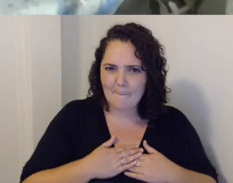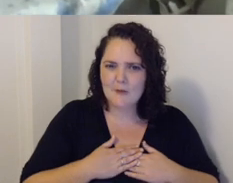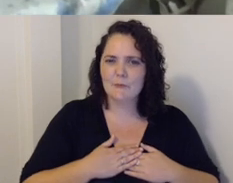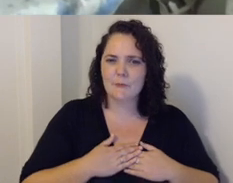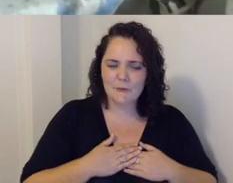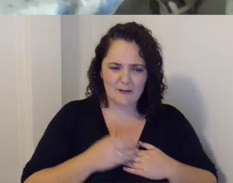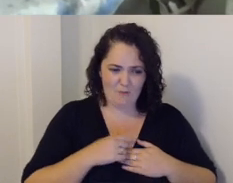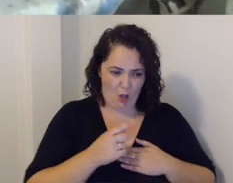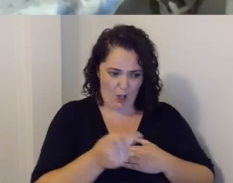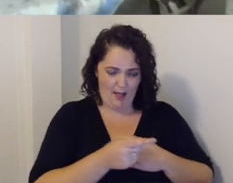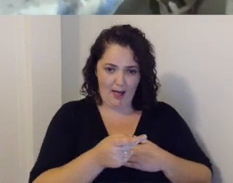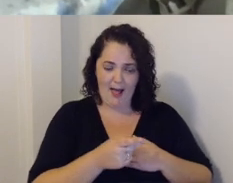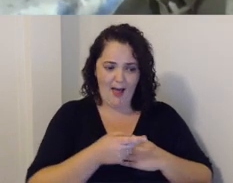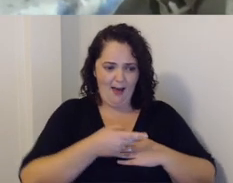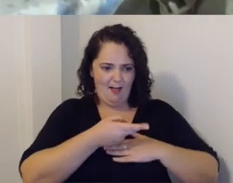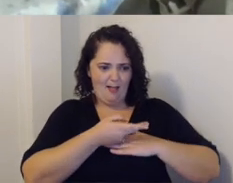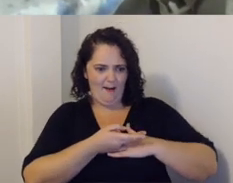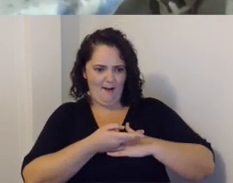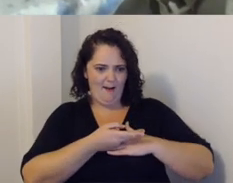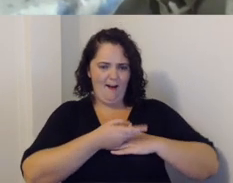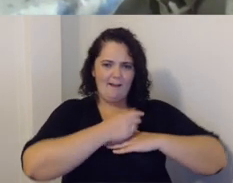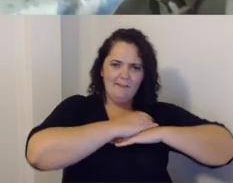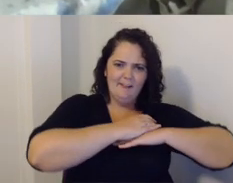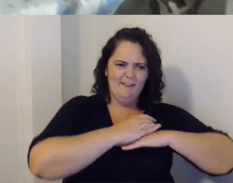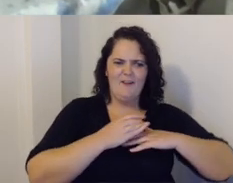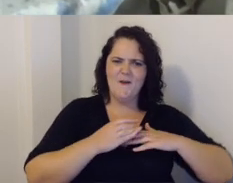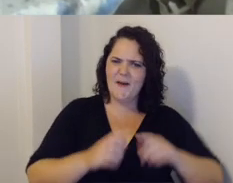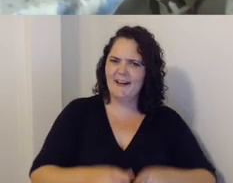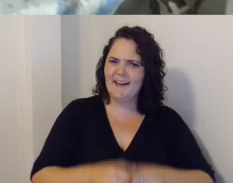difficult pose that they're giving which I love to see